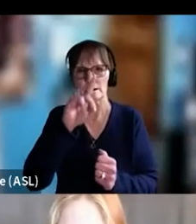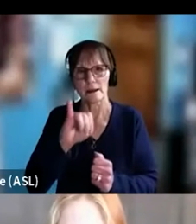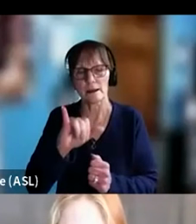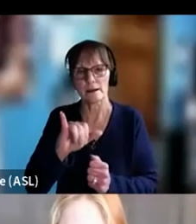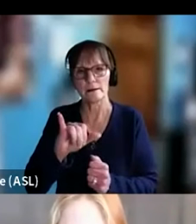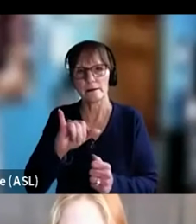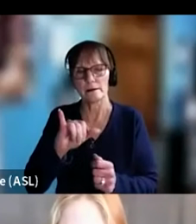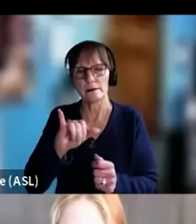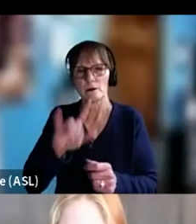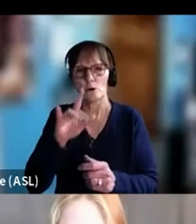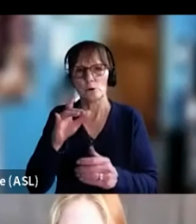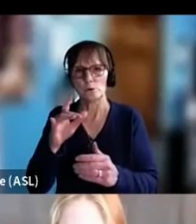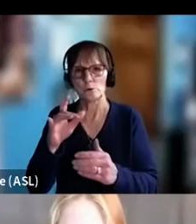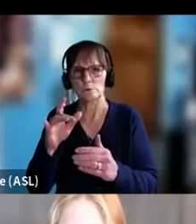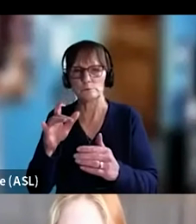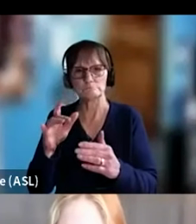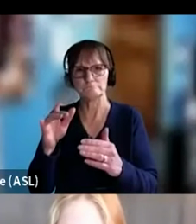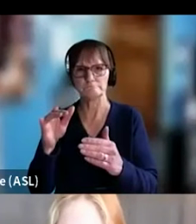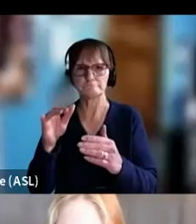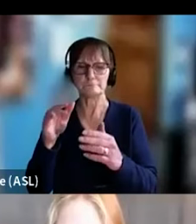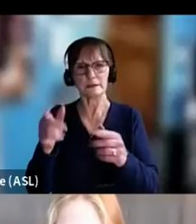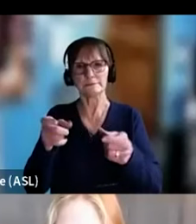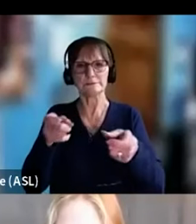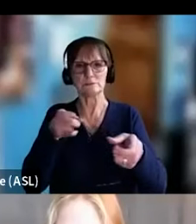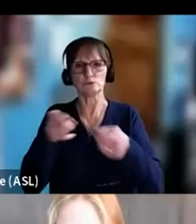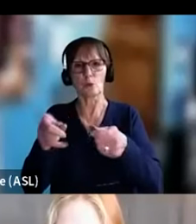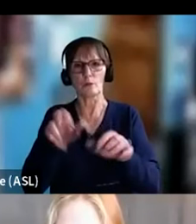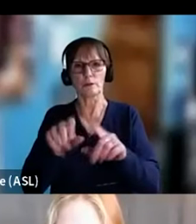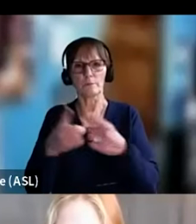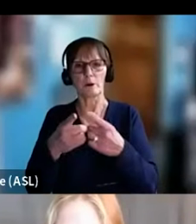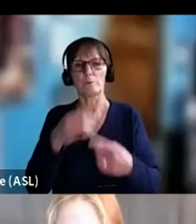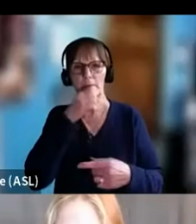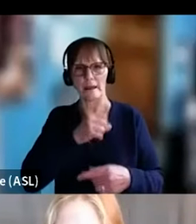who's the head of US Aging, and that they're the ones that are the kind of